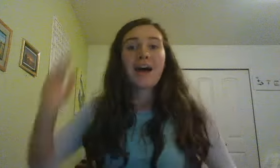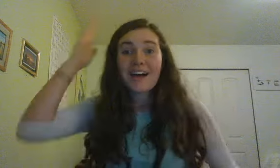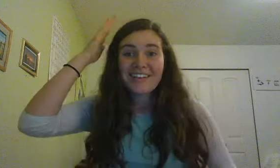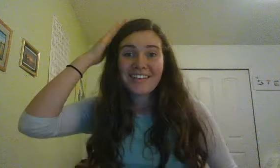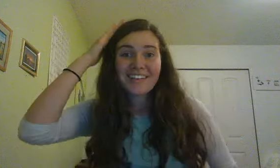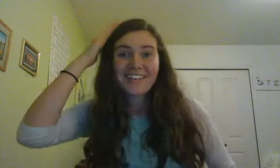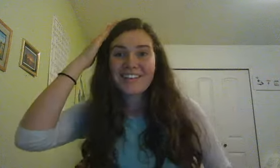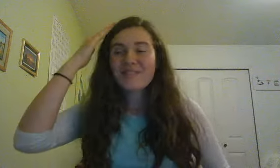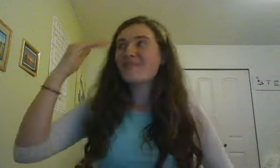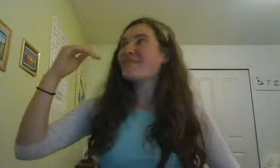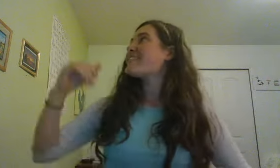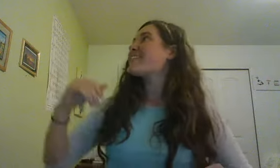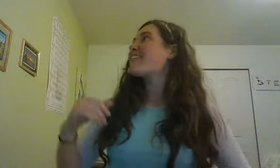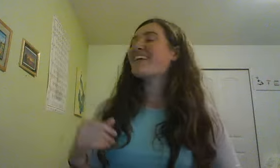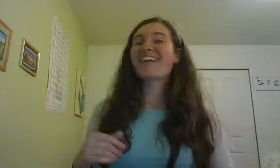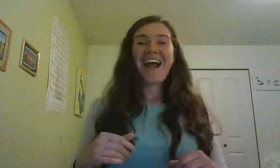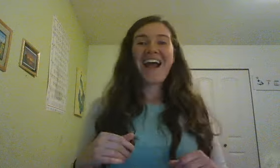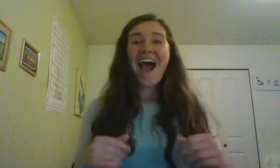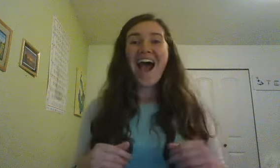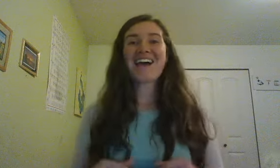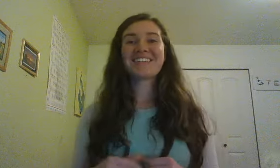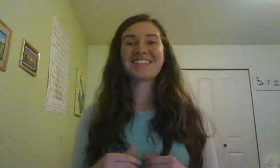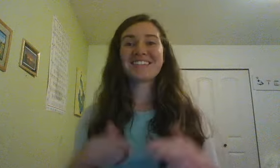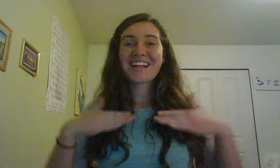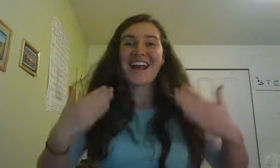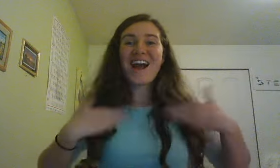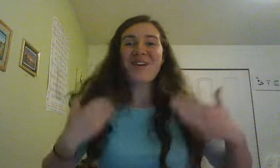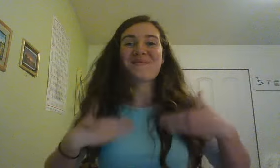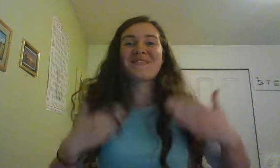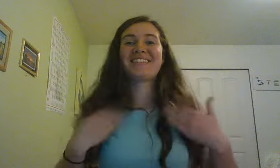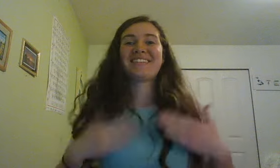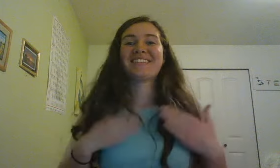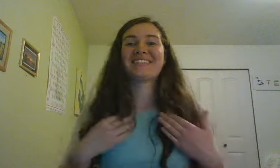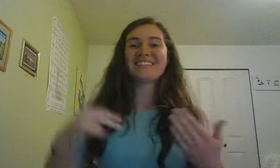They slipped on the trousers, shirts, hats, and shoes. They were thrilled!